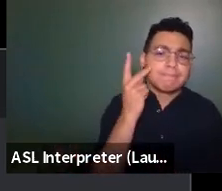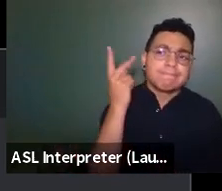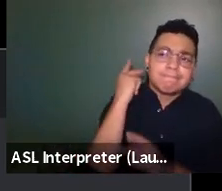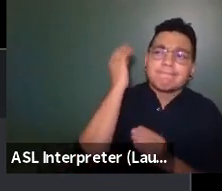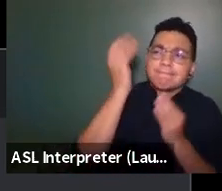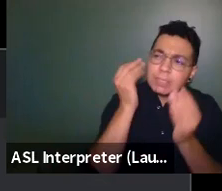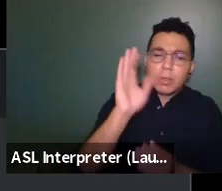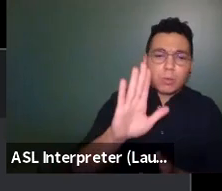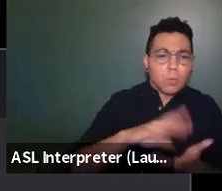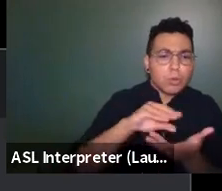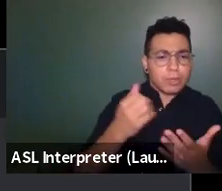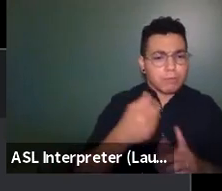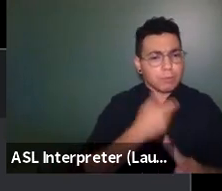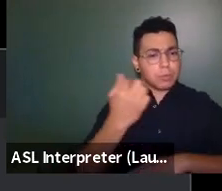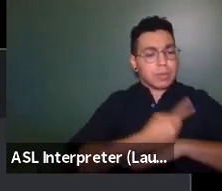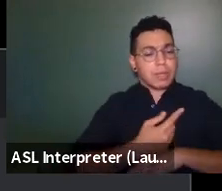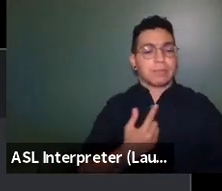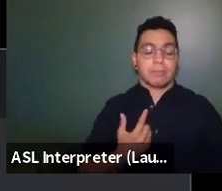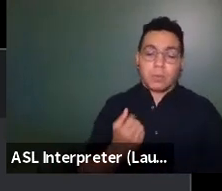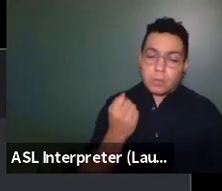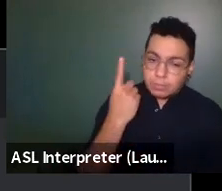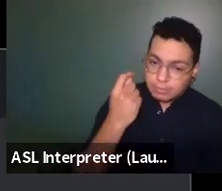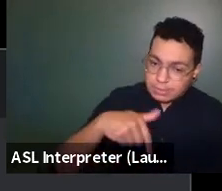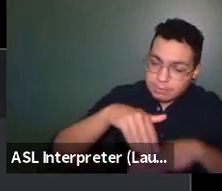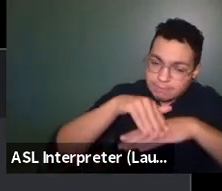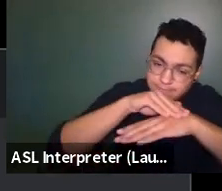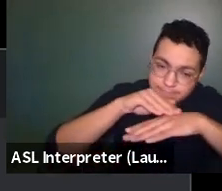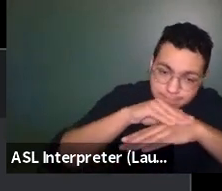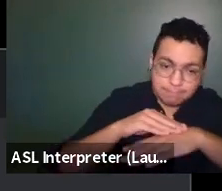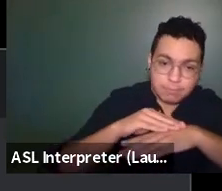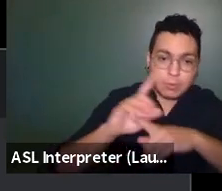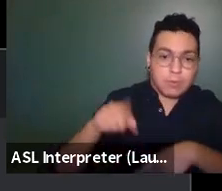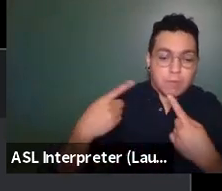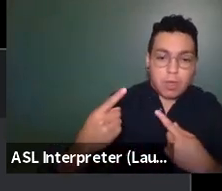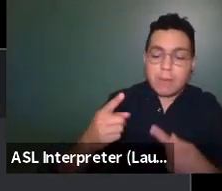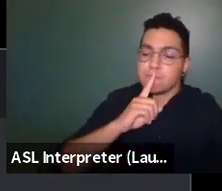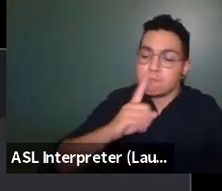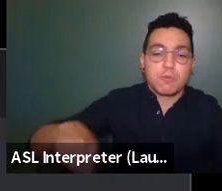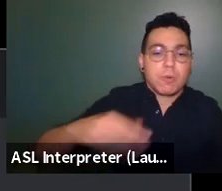ESD 112 - Katherine Livick: We realize this is just biting off a little tiny chunk and you all have some great questions and you need to know a lot of stuff.